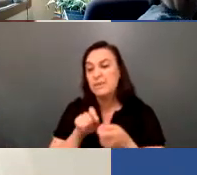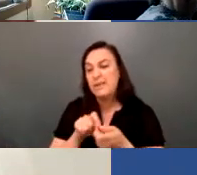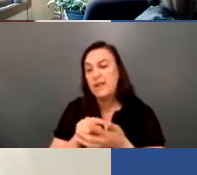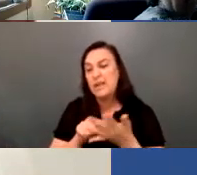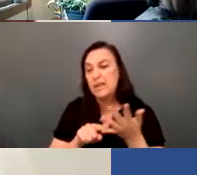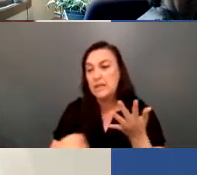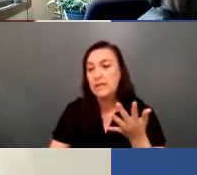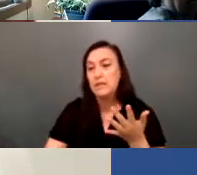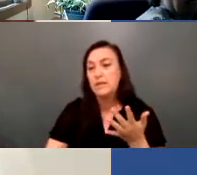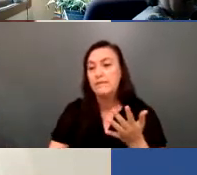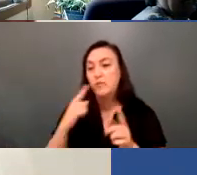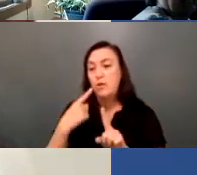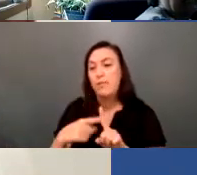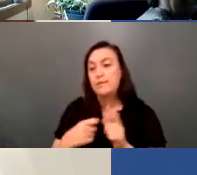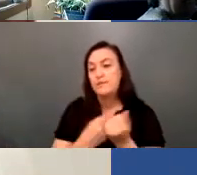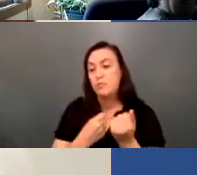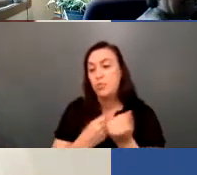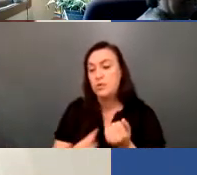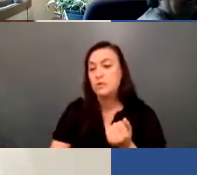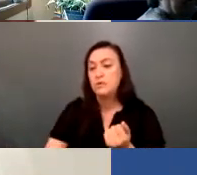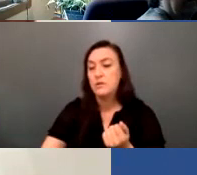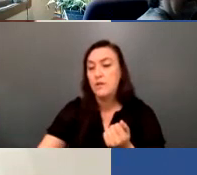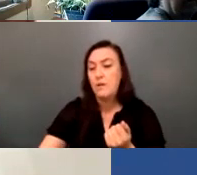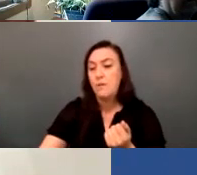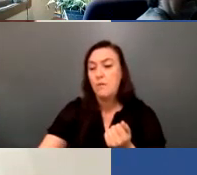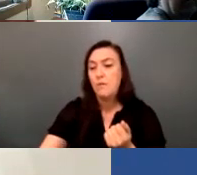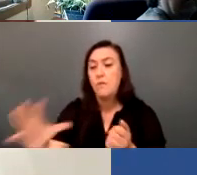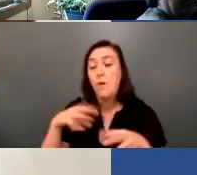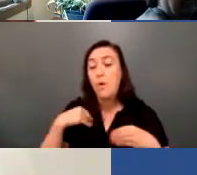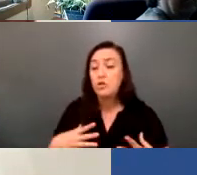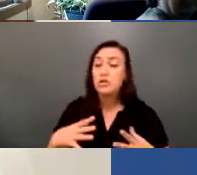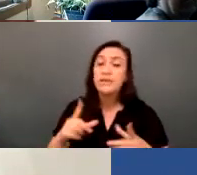then owners license holders, executive staff. People have that level.